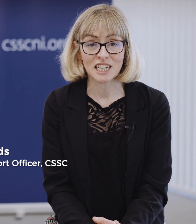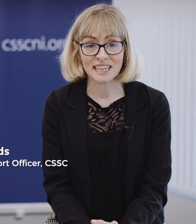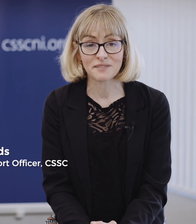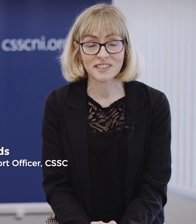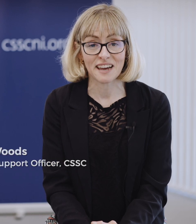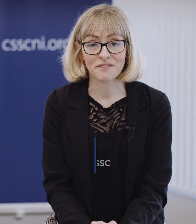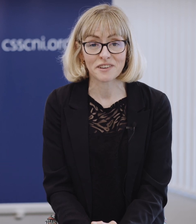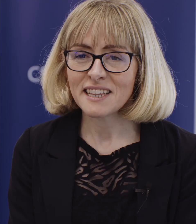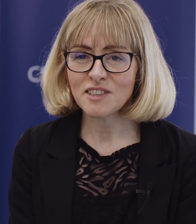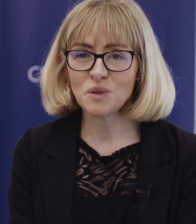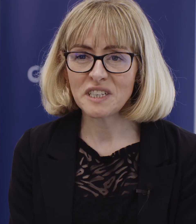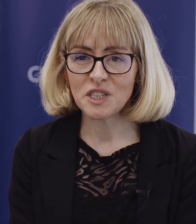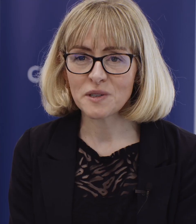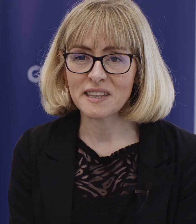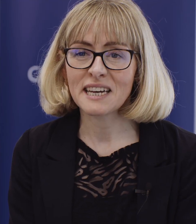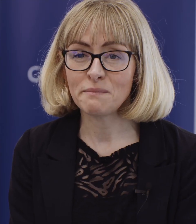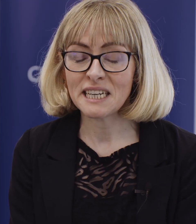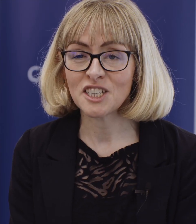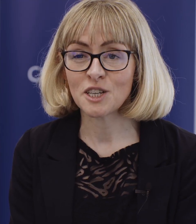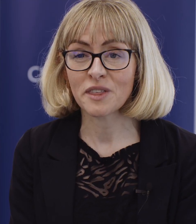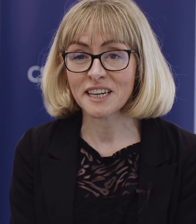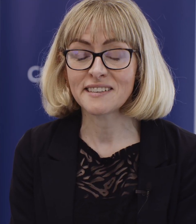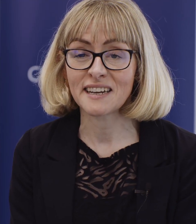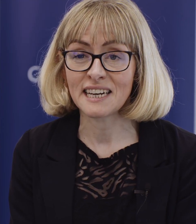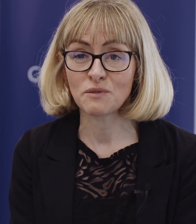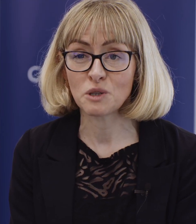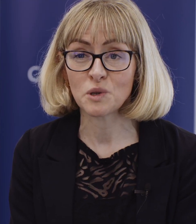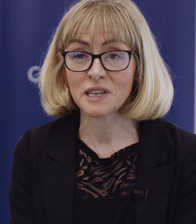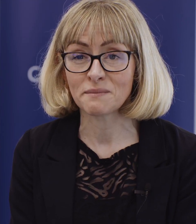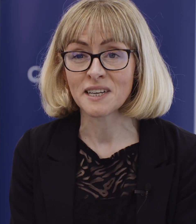learning for staff. These two videos are the culmination of three sign language programmes